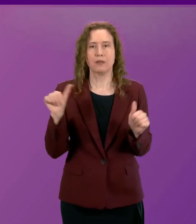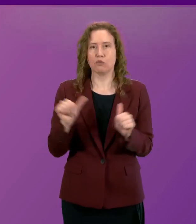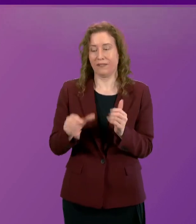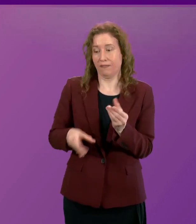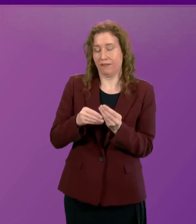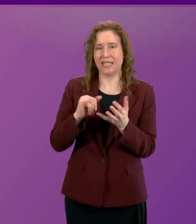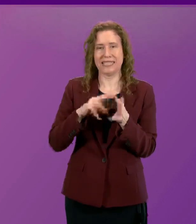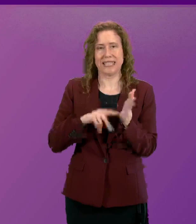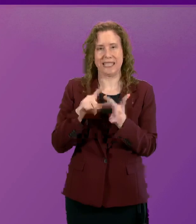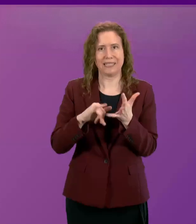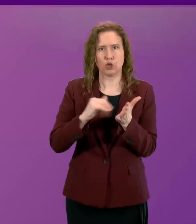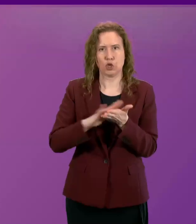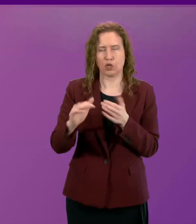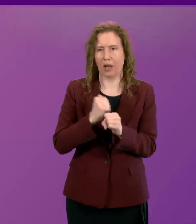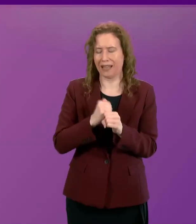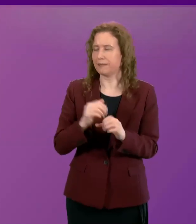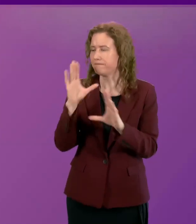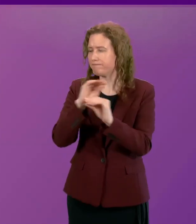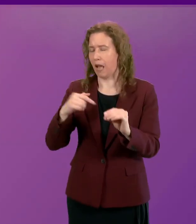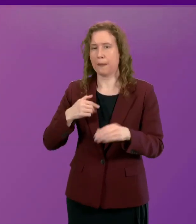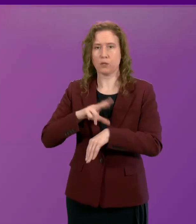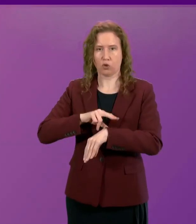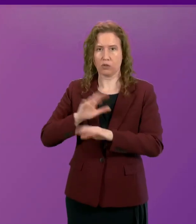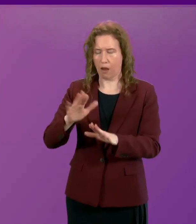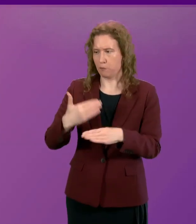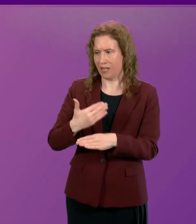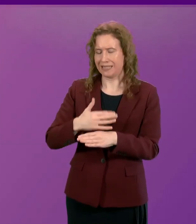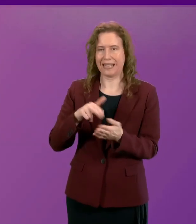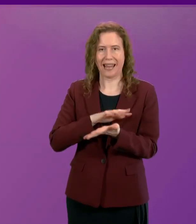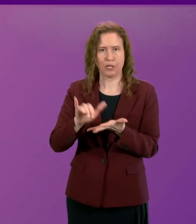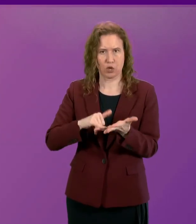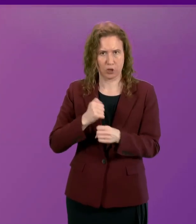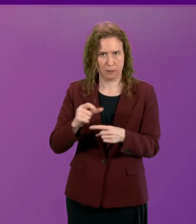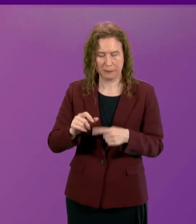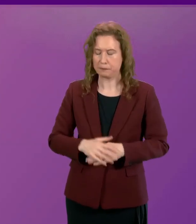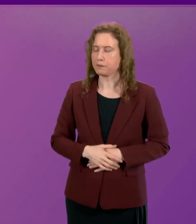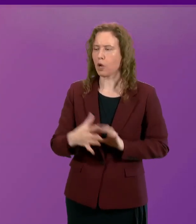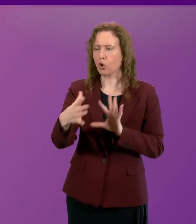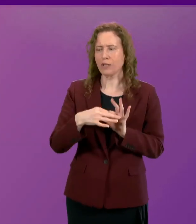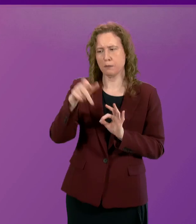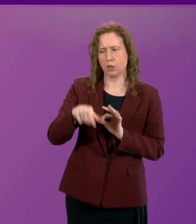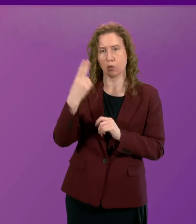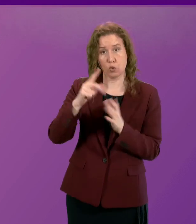I declare an interest as a practising NHS general practitioner. I was contacted by John, who had already waited 40